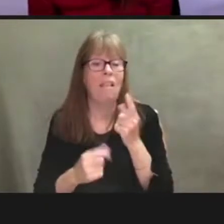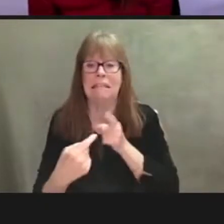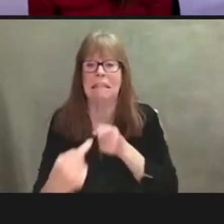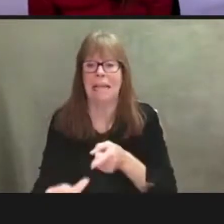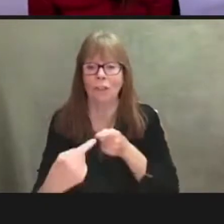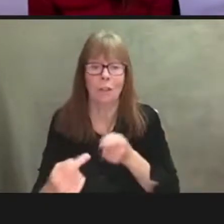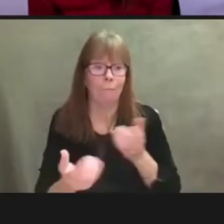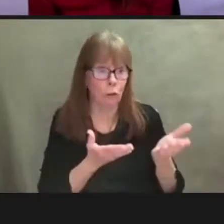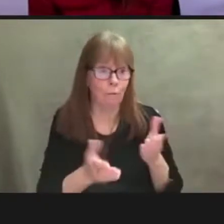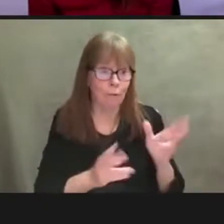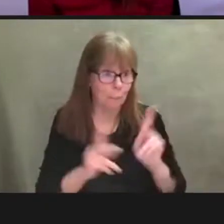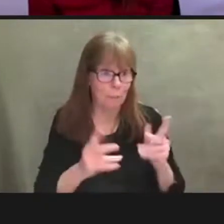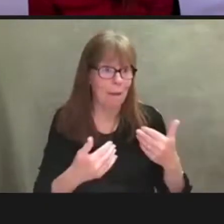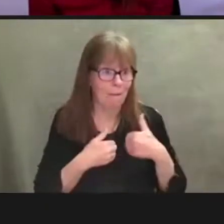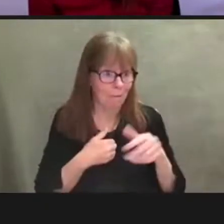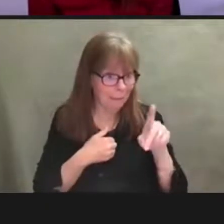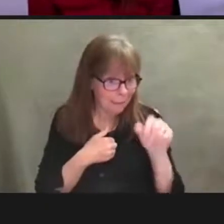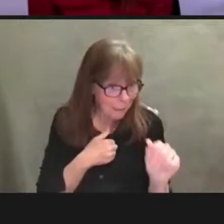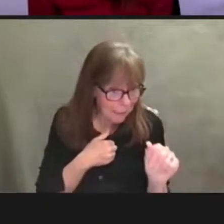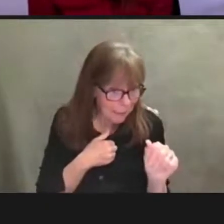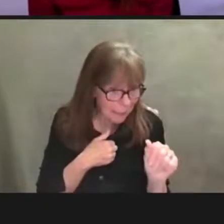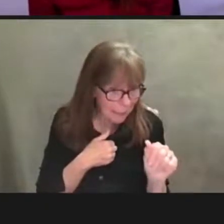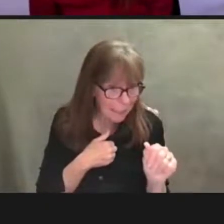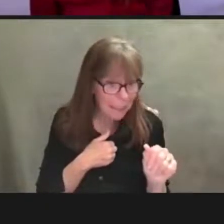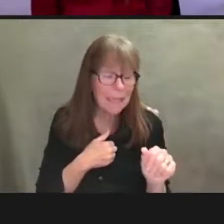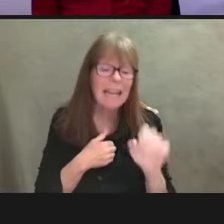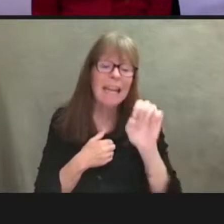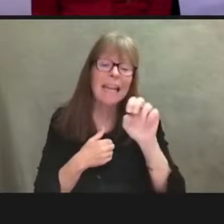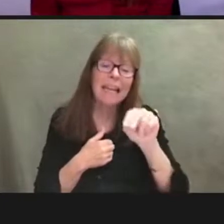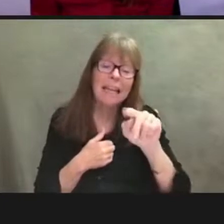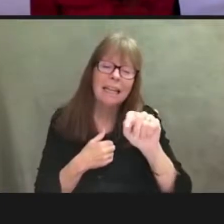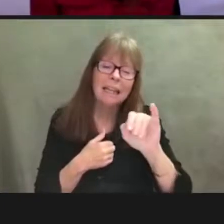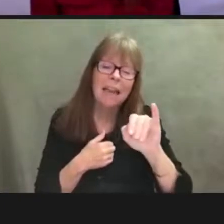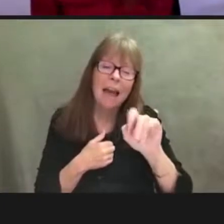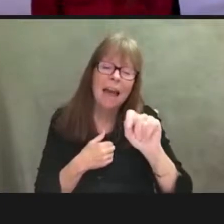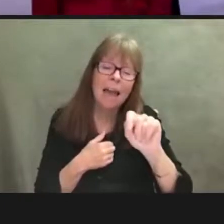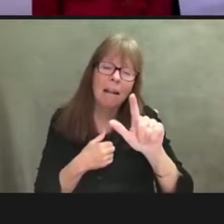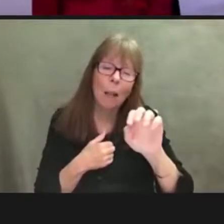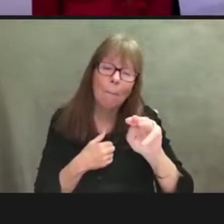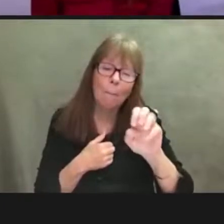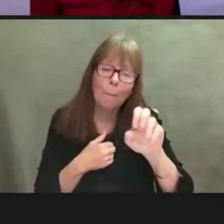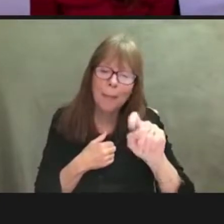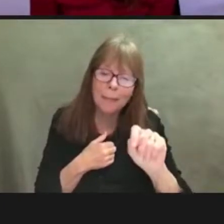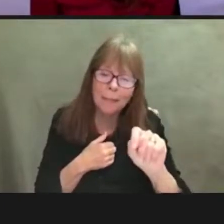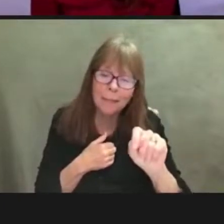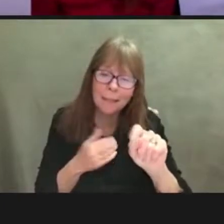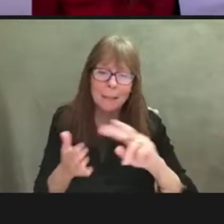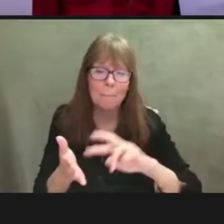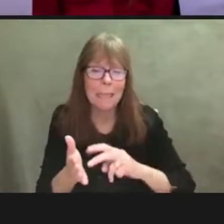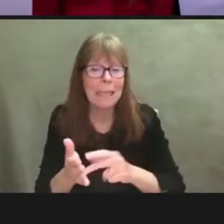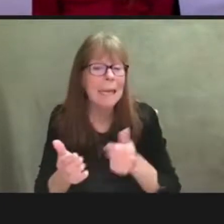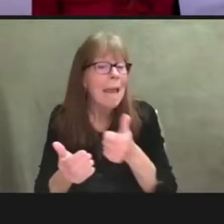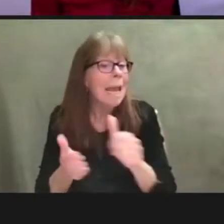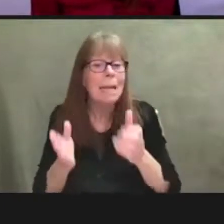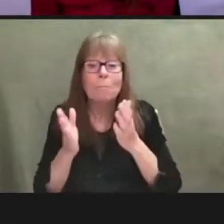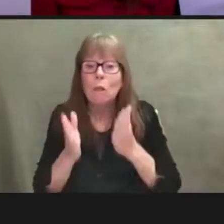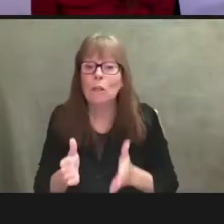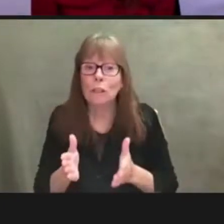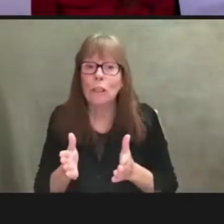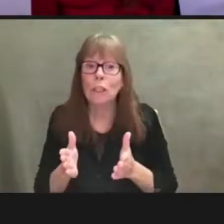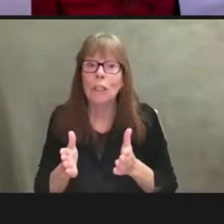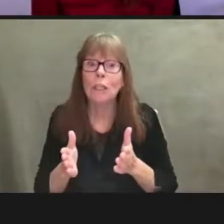for people with disabilities being an entitlement, meaning that anyone who meets a definition